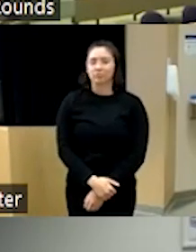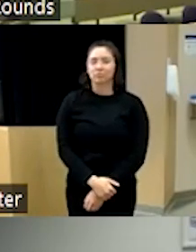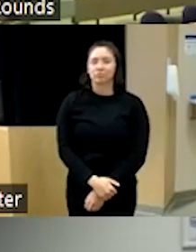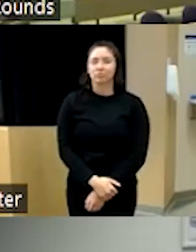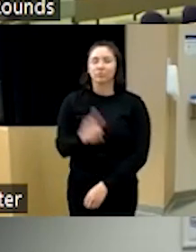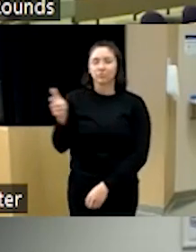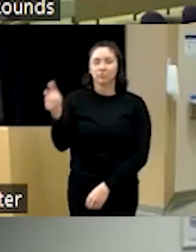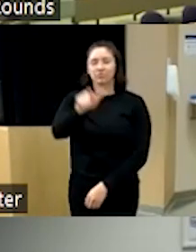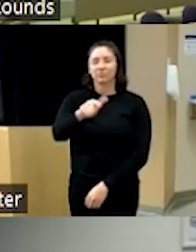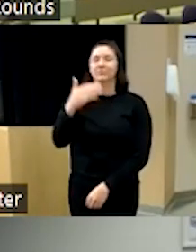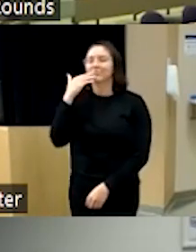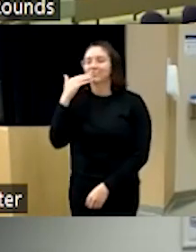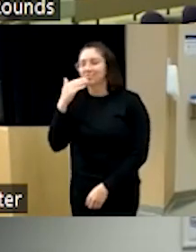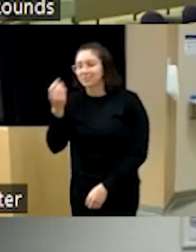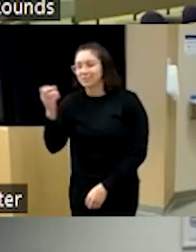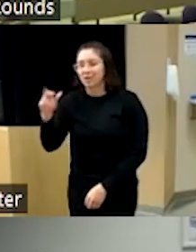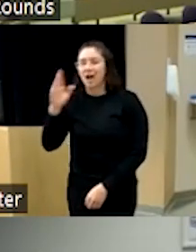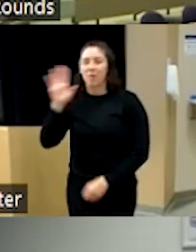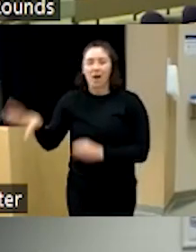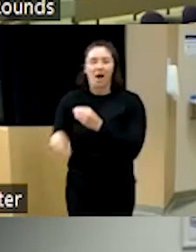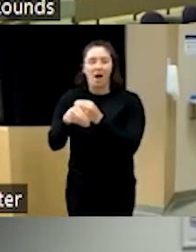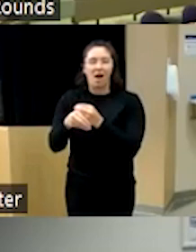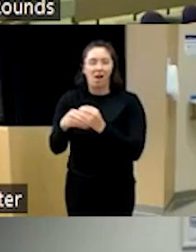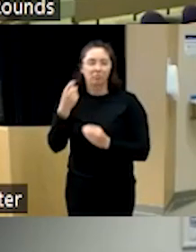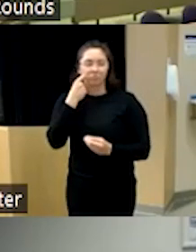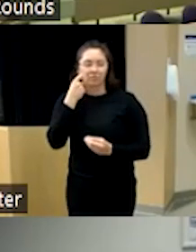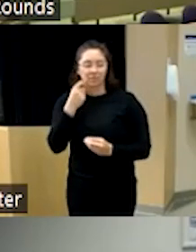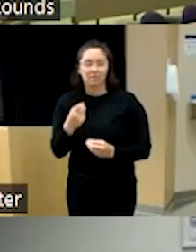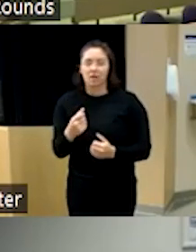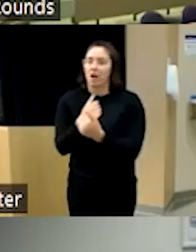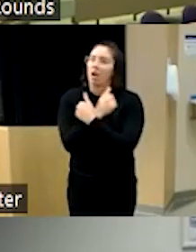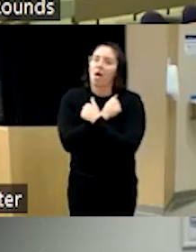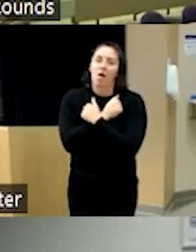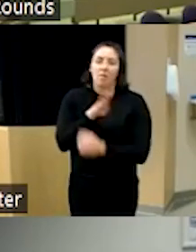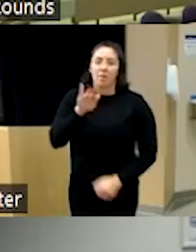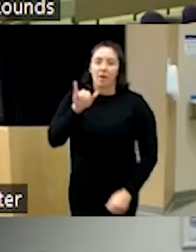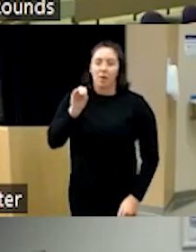um thank you Dr rittner I will piggyback on to the the love of the biopsychosocial approach as your